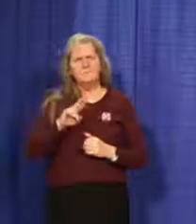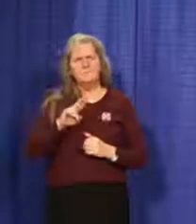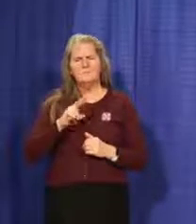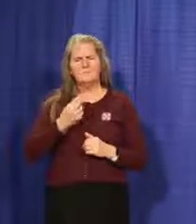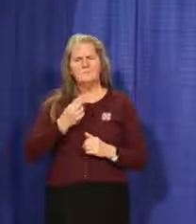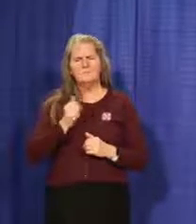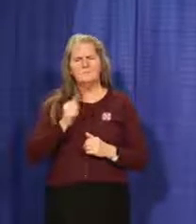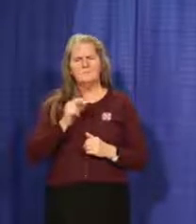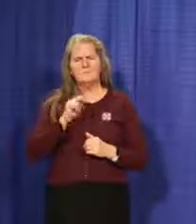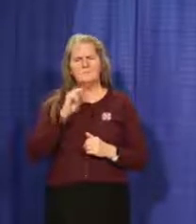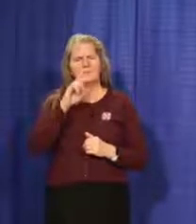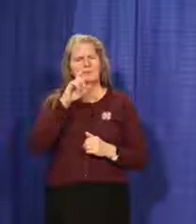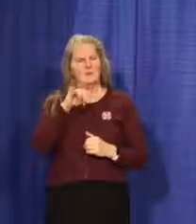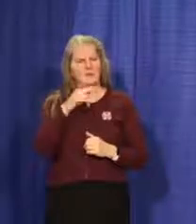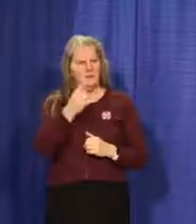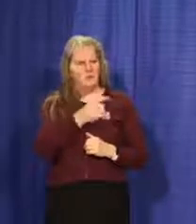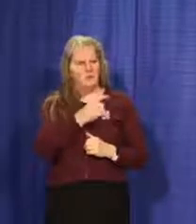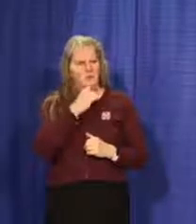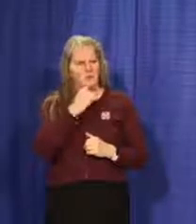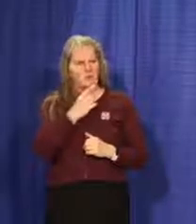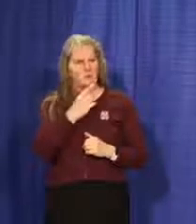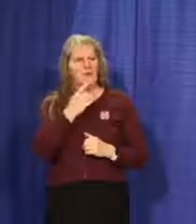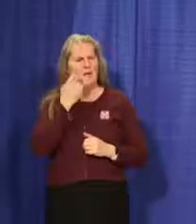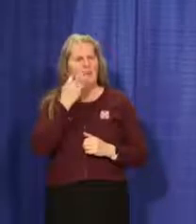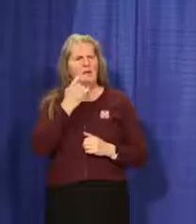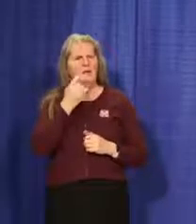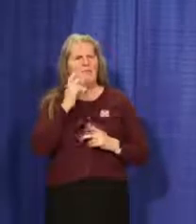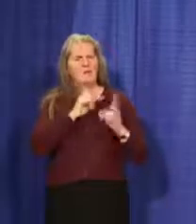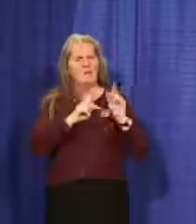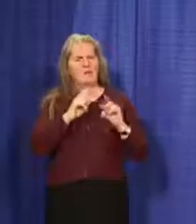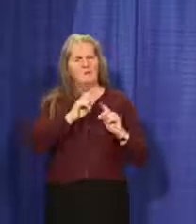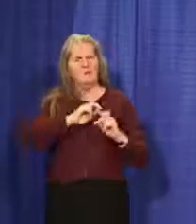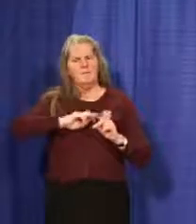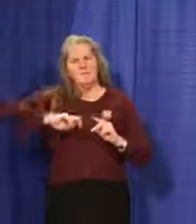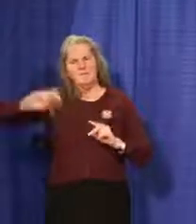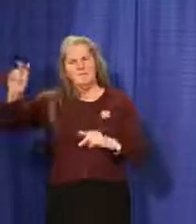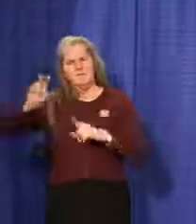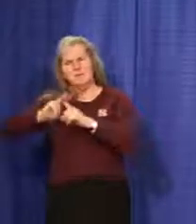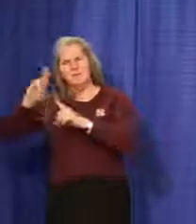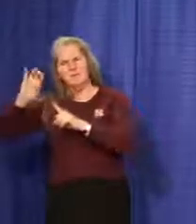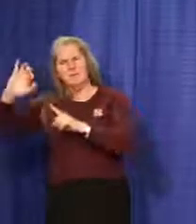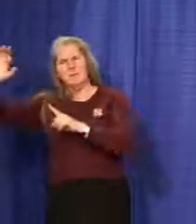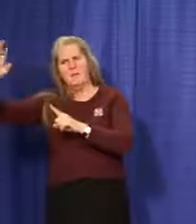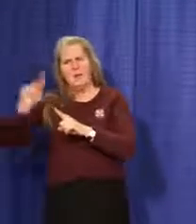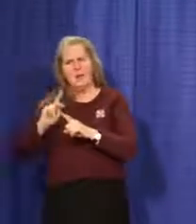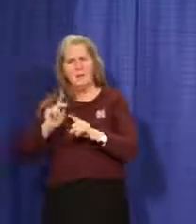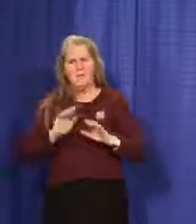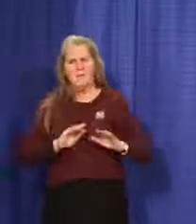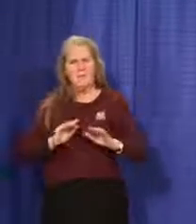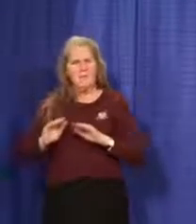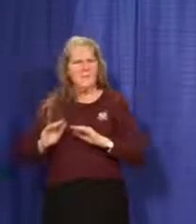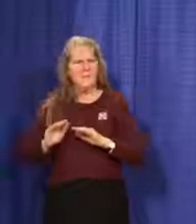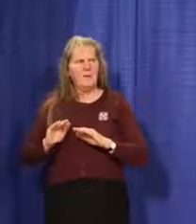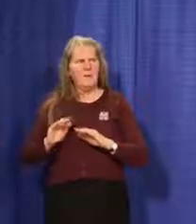Dr Hanley, you mentioned today that people should lay low when they return from BC if I heard correctly.